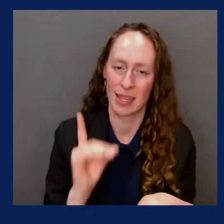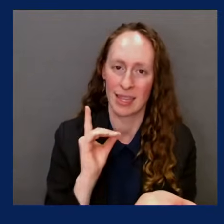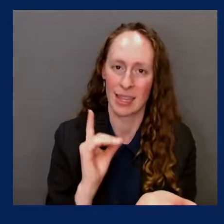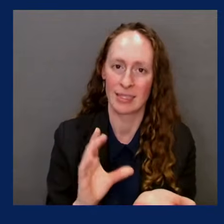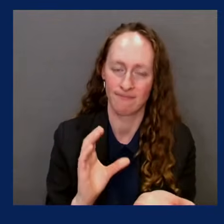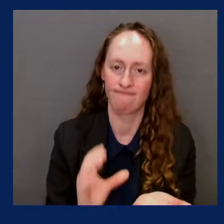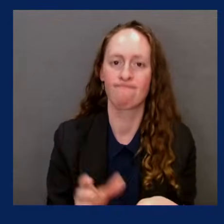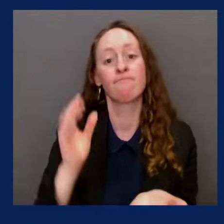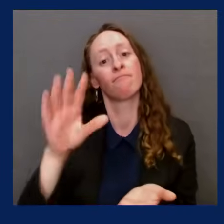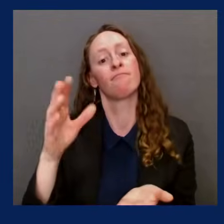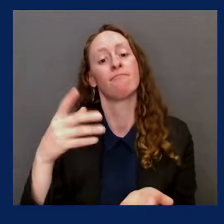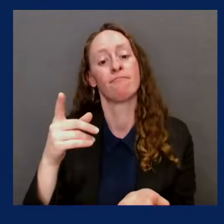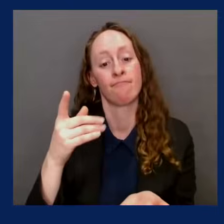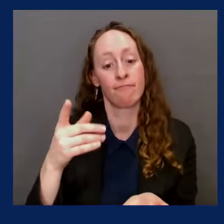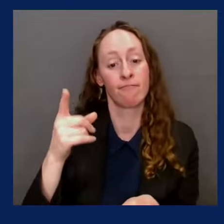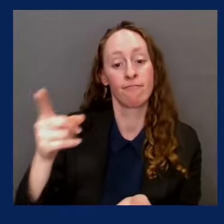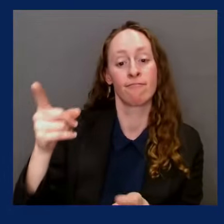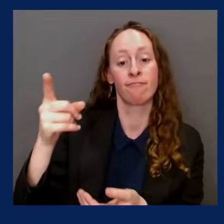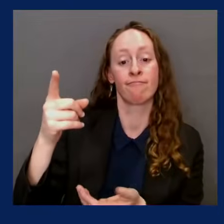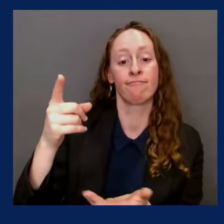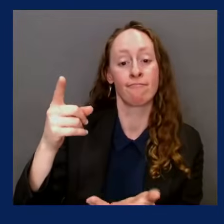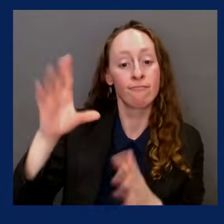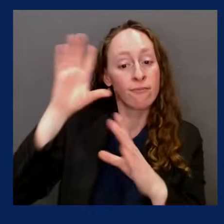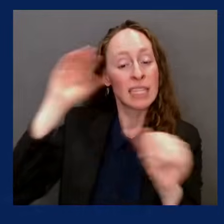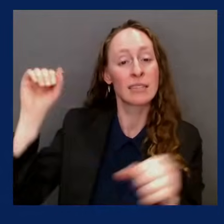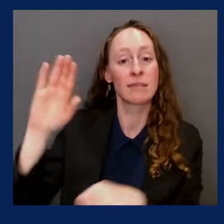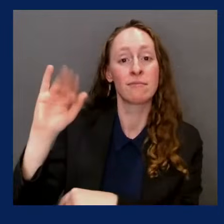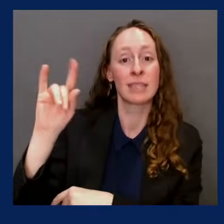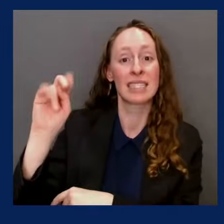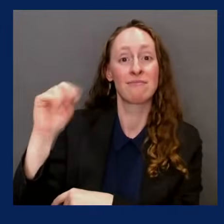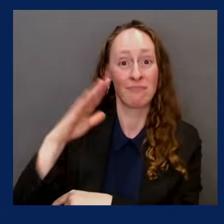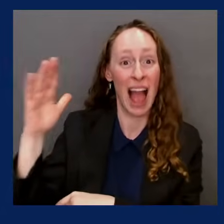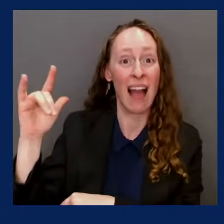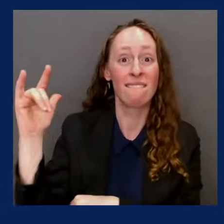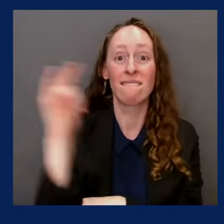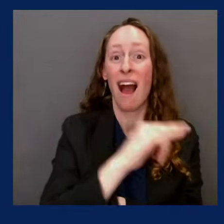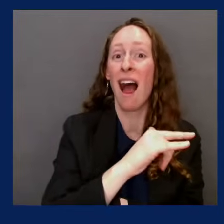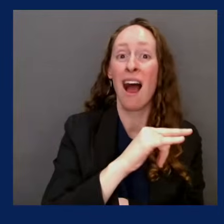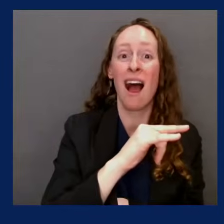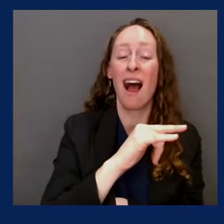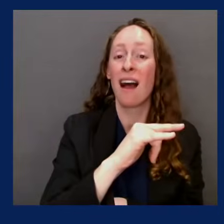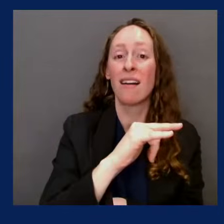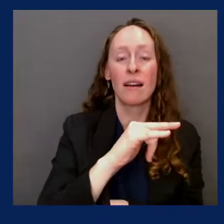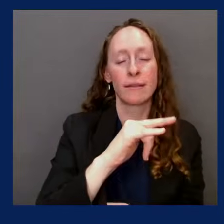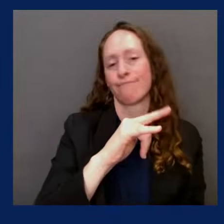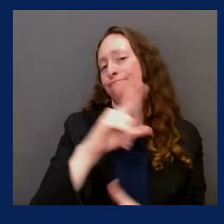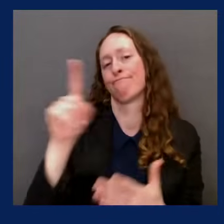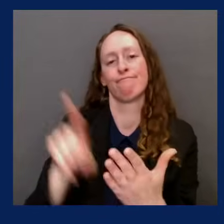to avoid a first-ever default here in the U.S. More recently, congressional action has stalled as House